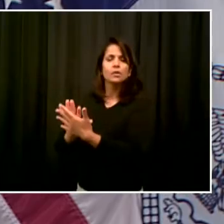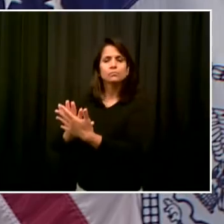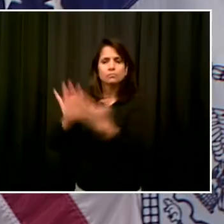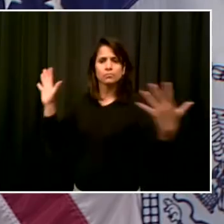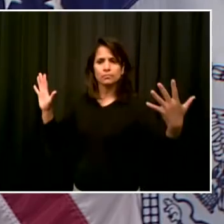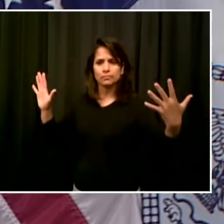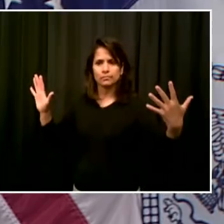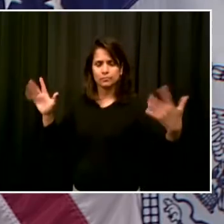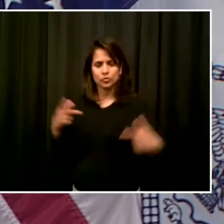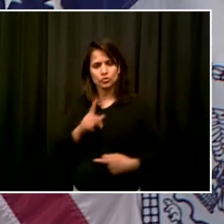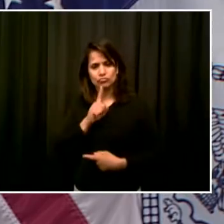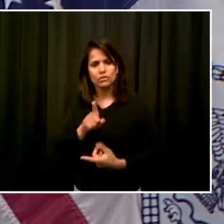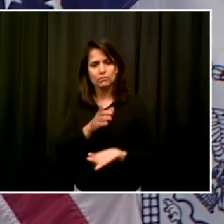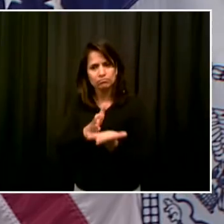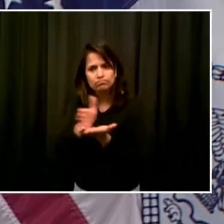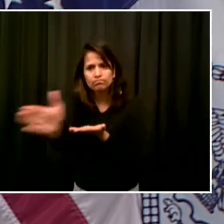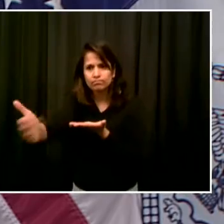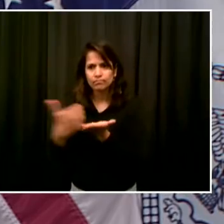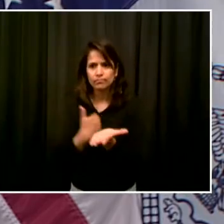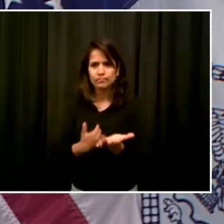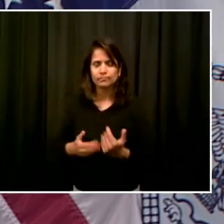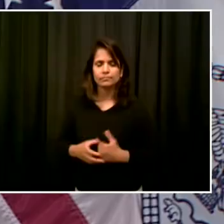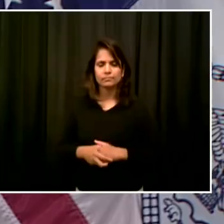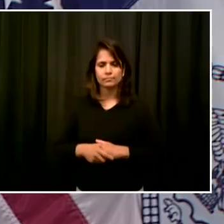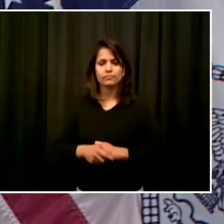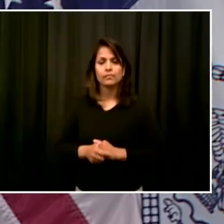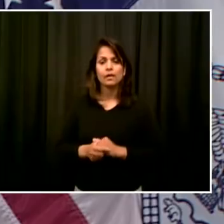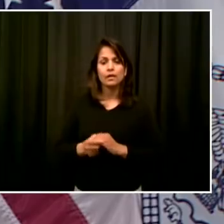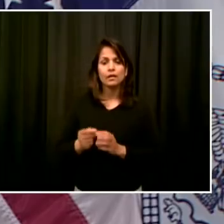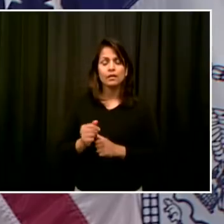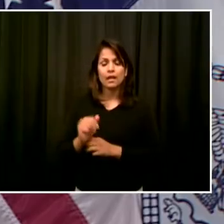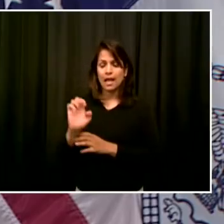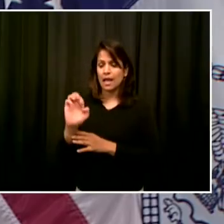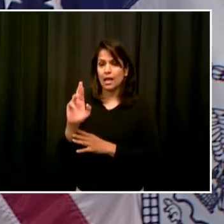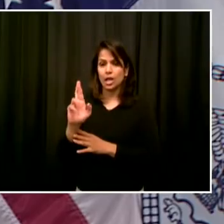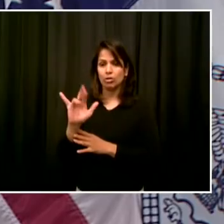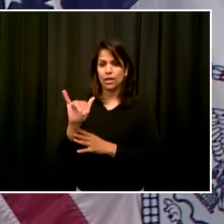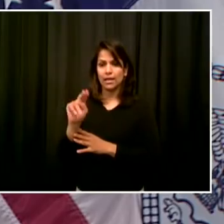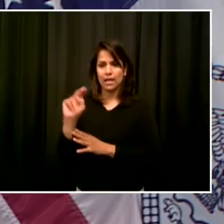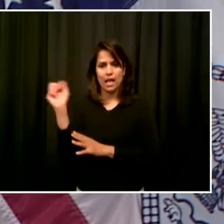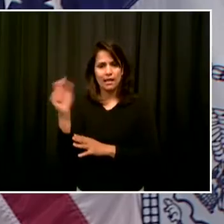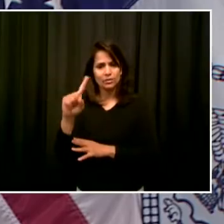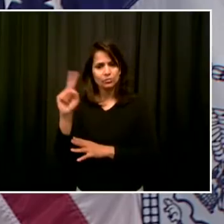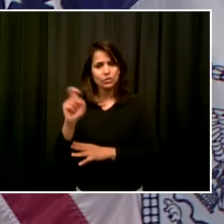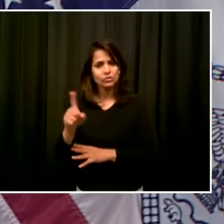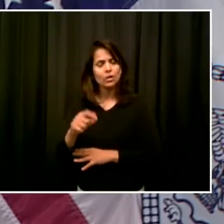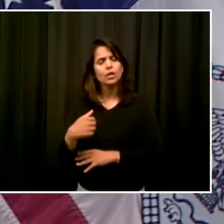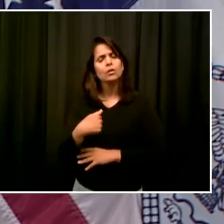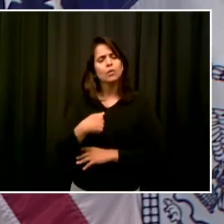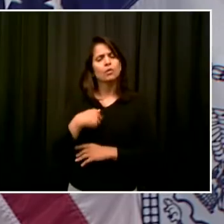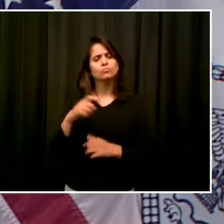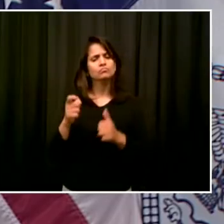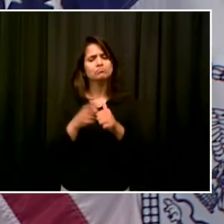CHRISTINA FROM CHALK CITY. Reporter: HI MR. MAYOR, THANK